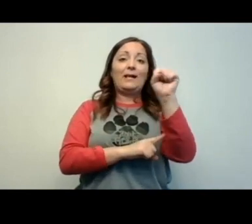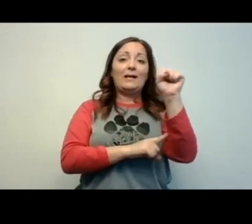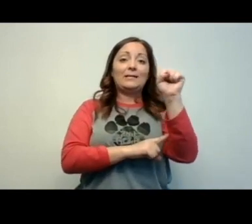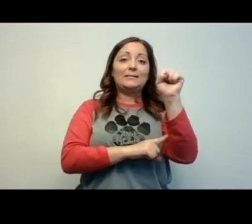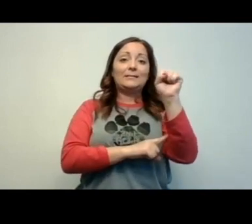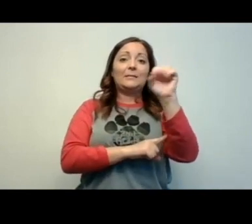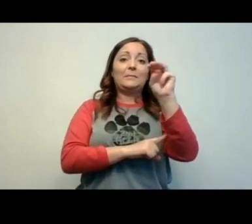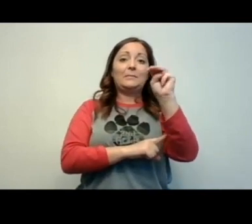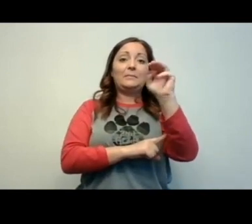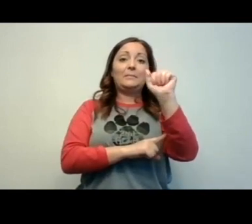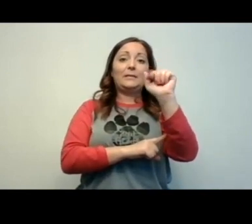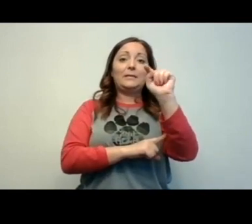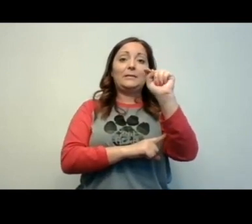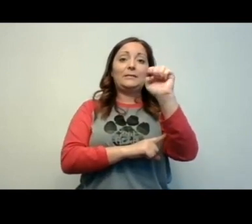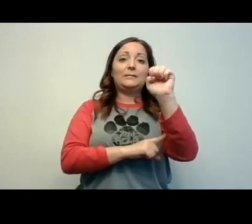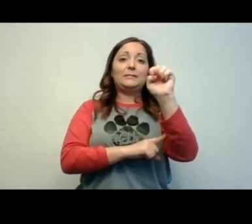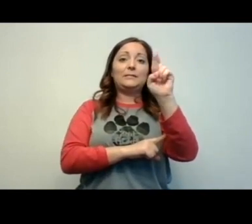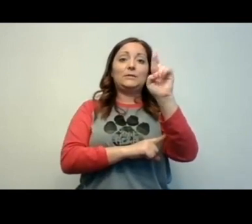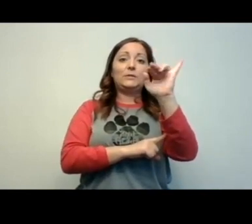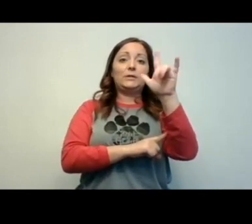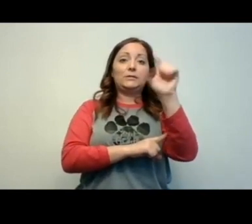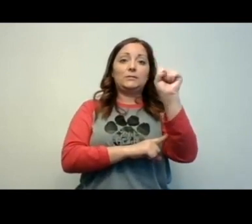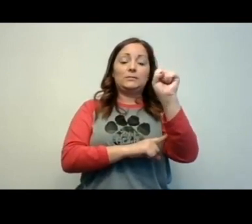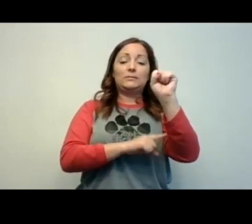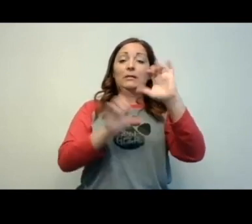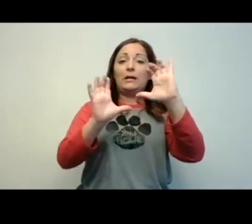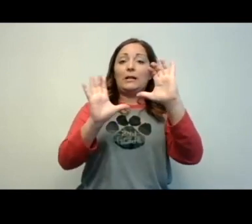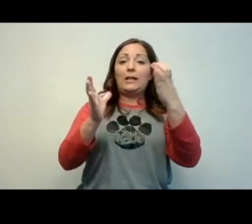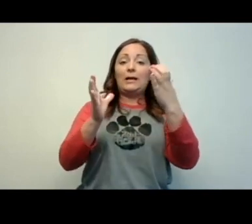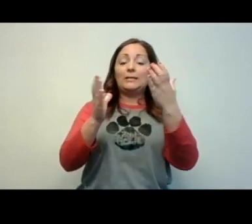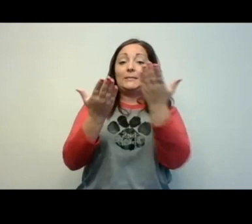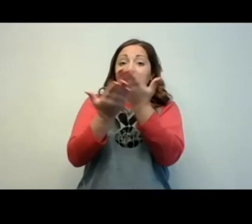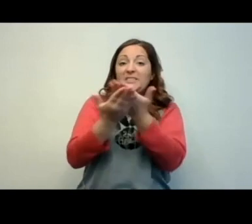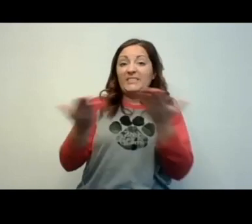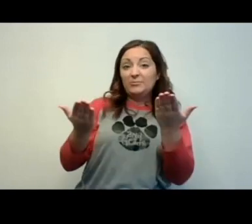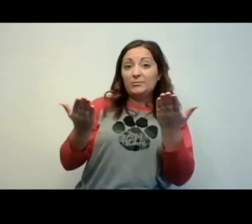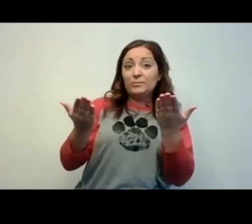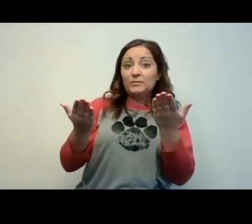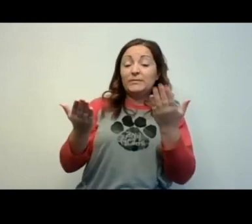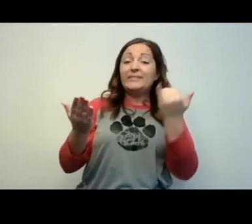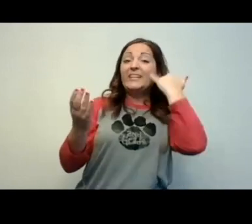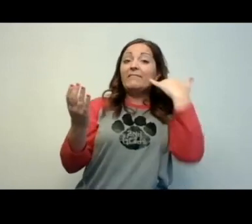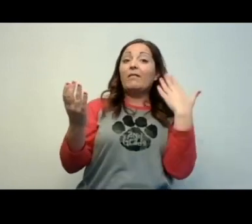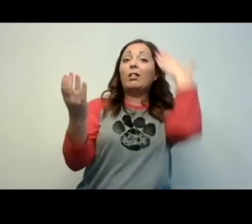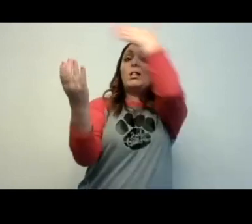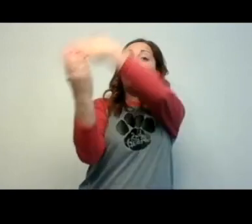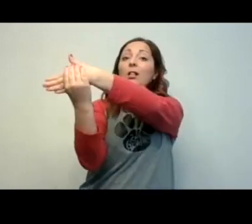So not being locked might pose a problem.